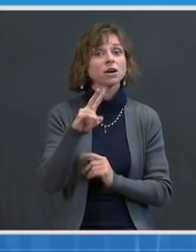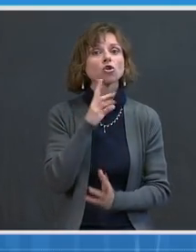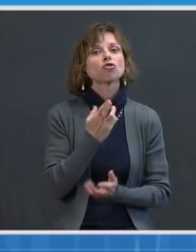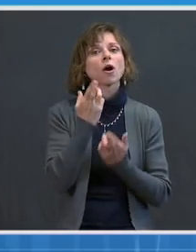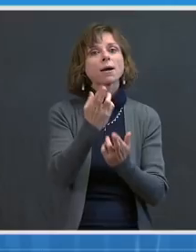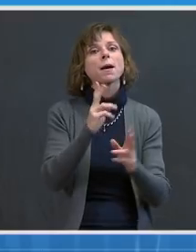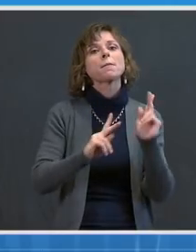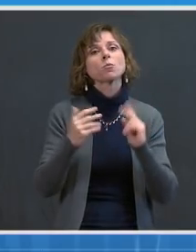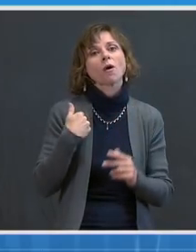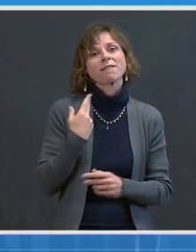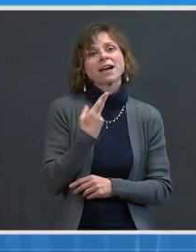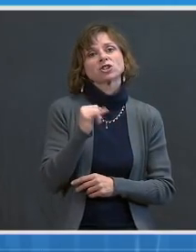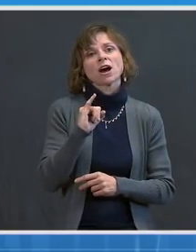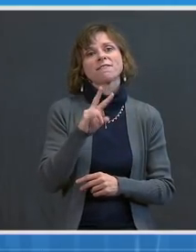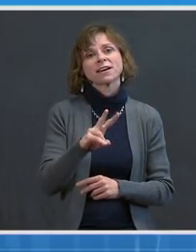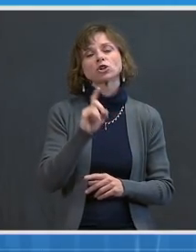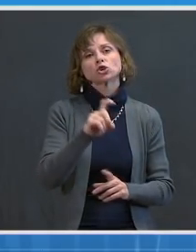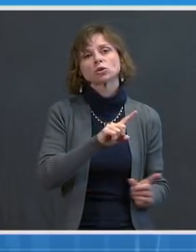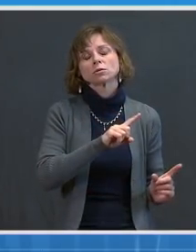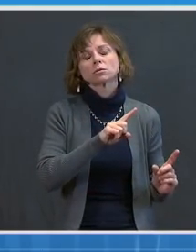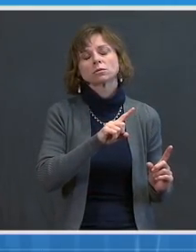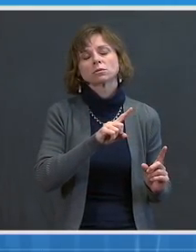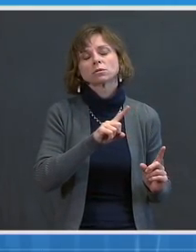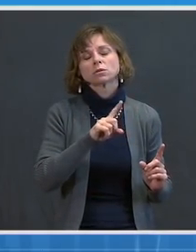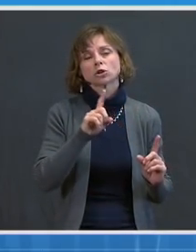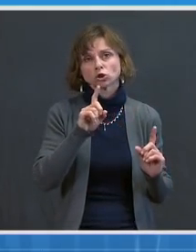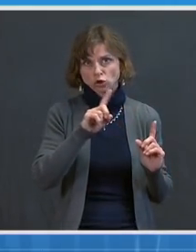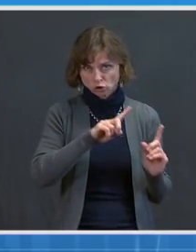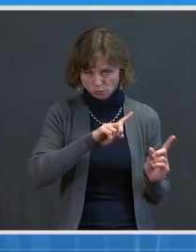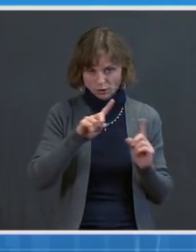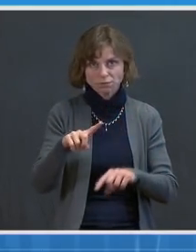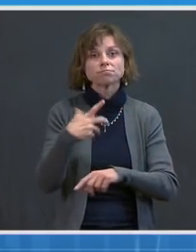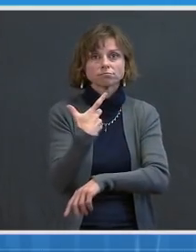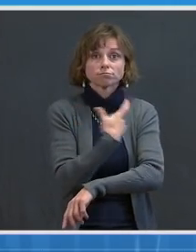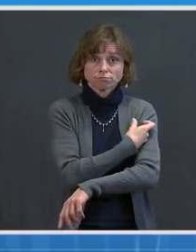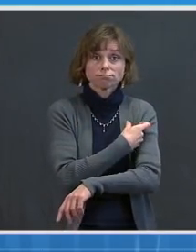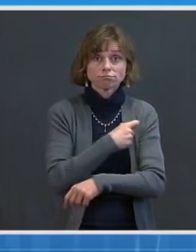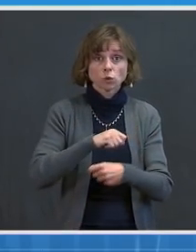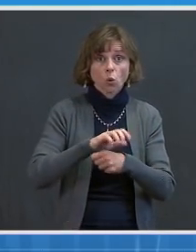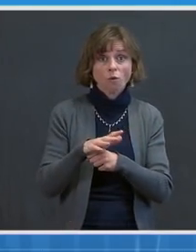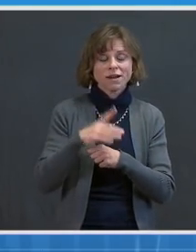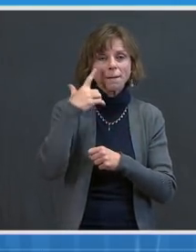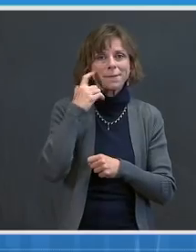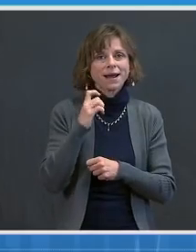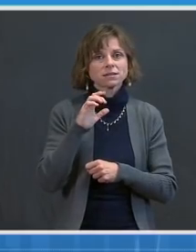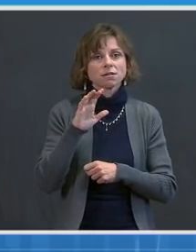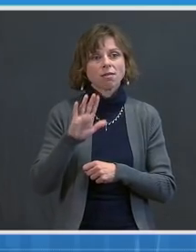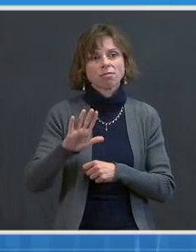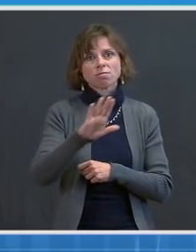should receive the SARS-CoV-2 vaccine because the potential benefits